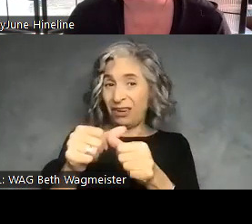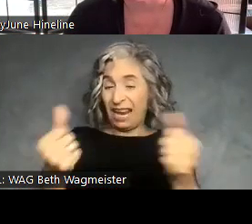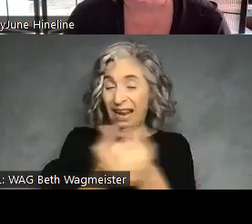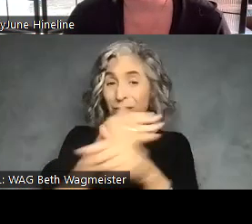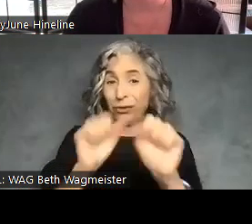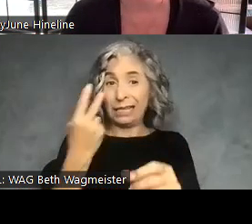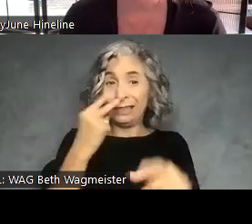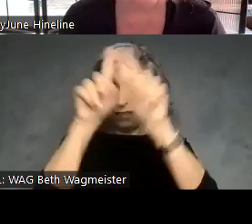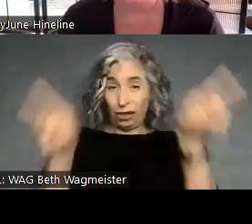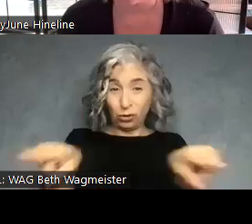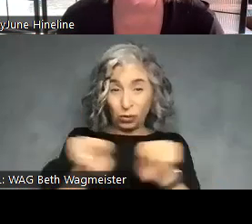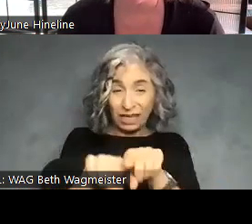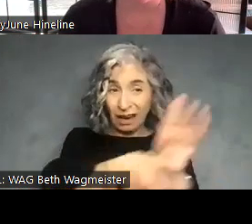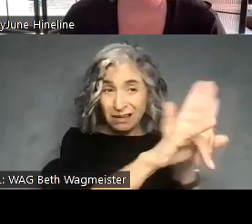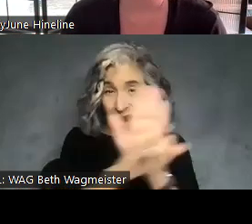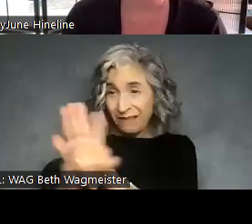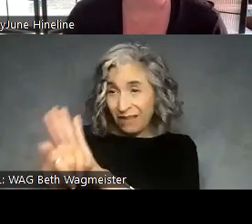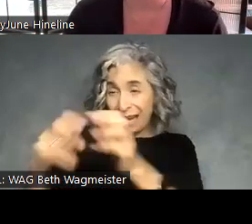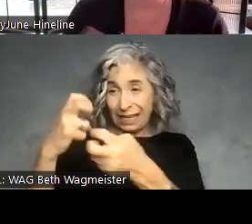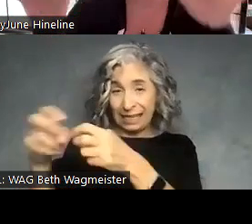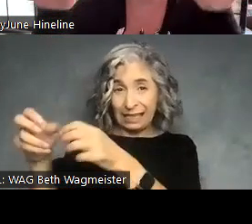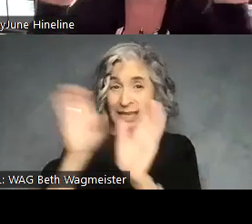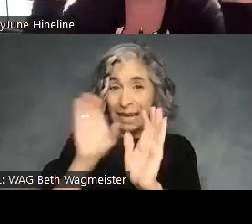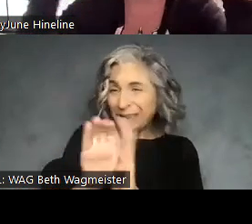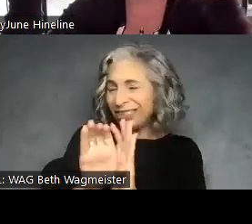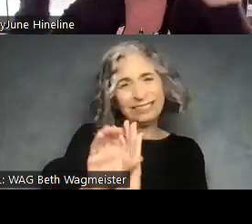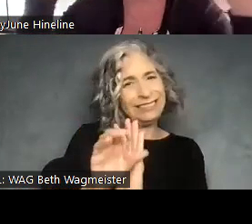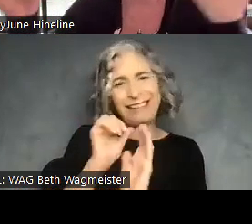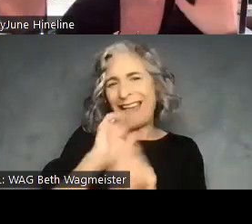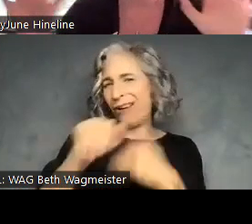So I have a picture of a math equation here. And I don't know about you,